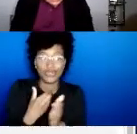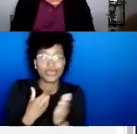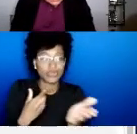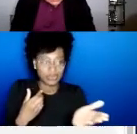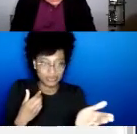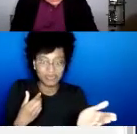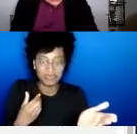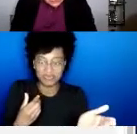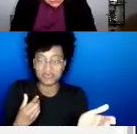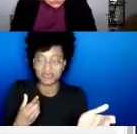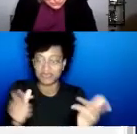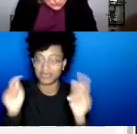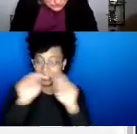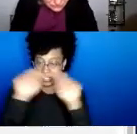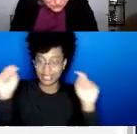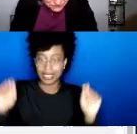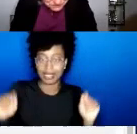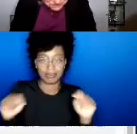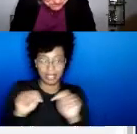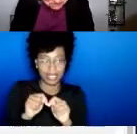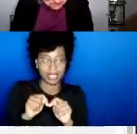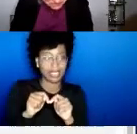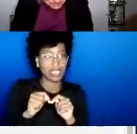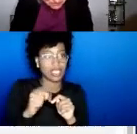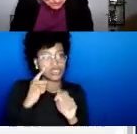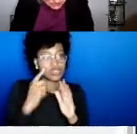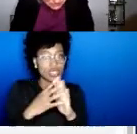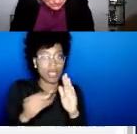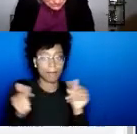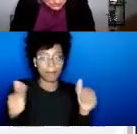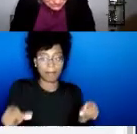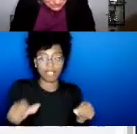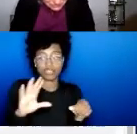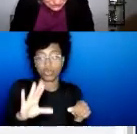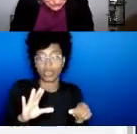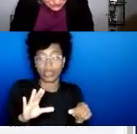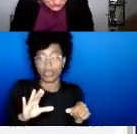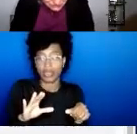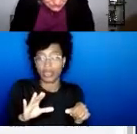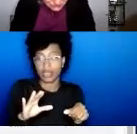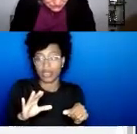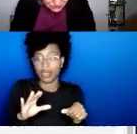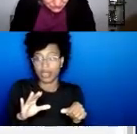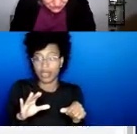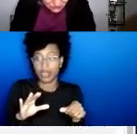07:43:47 and copy and paste your text in and go to the image gallery and reenter your images.